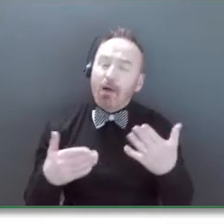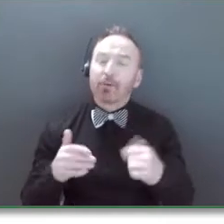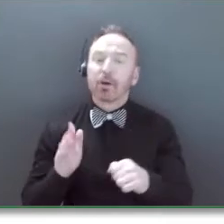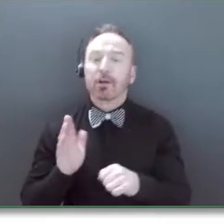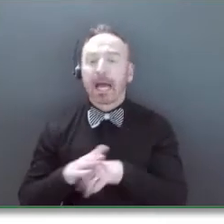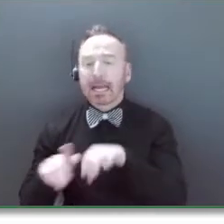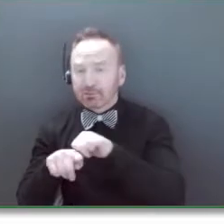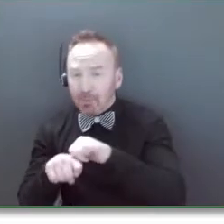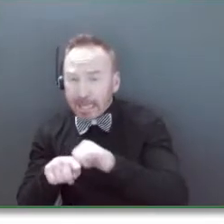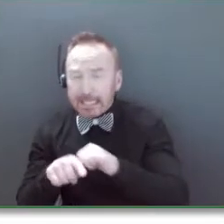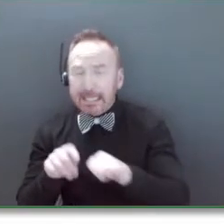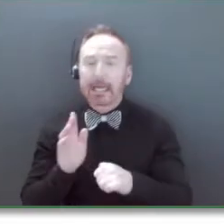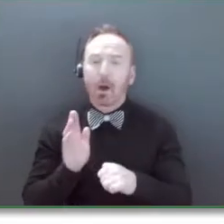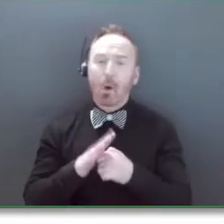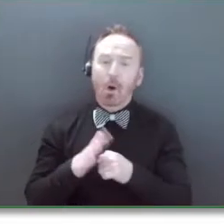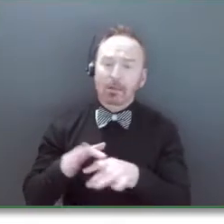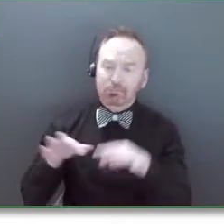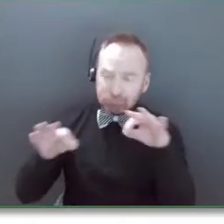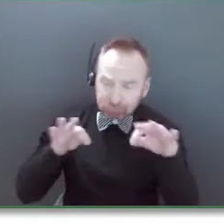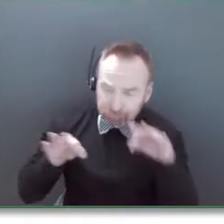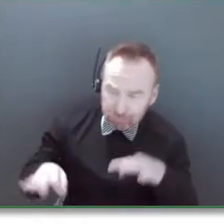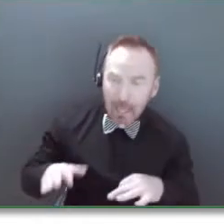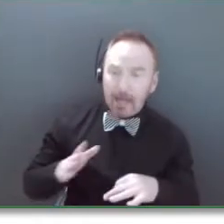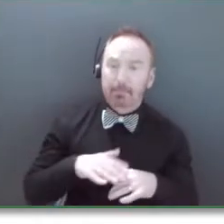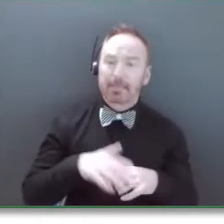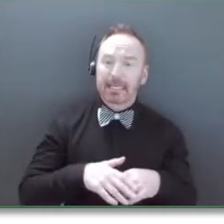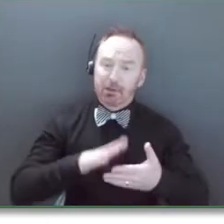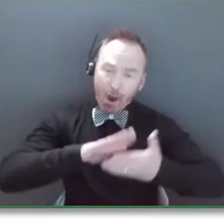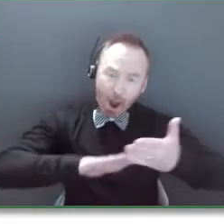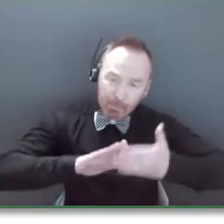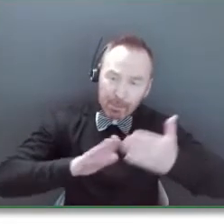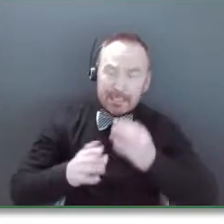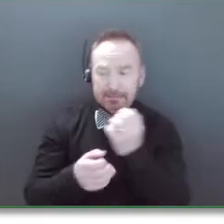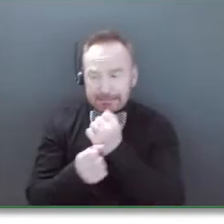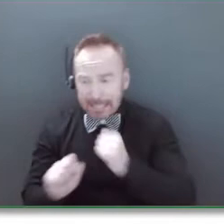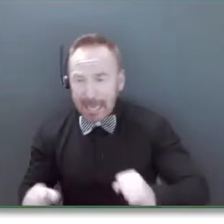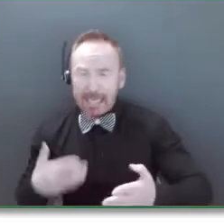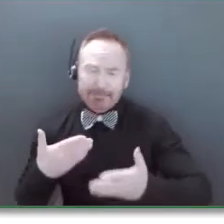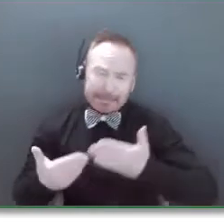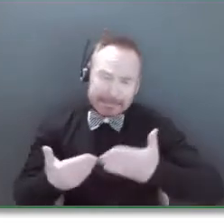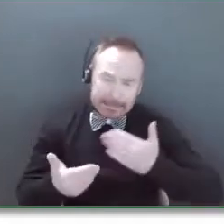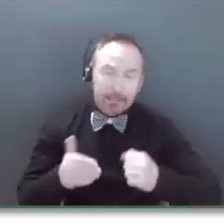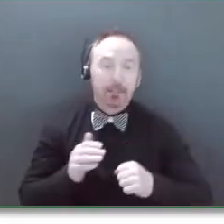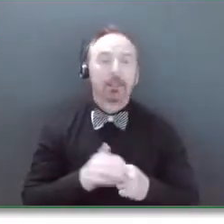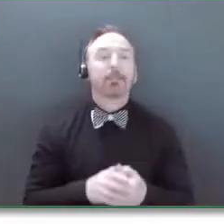it you know safely and and easily. Next slide please. Another very